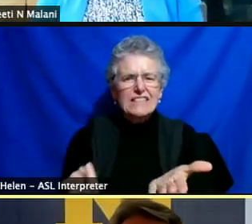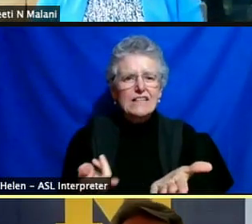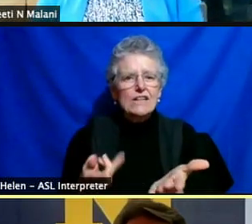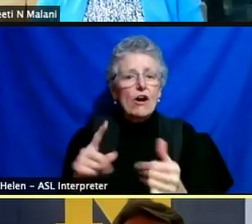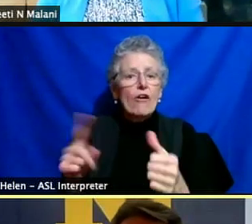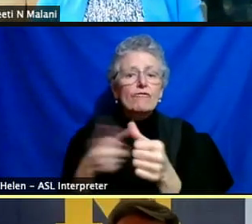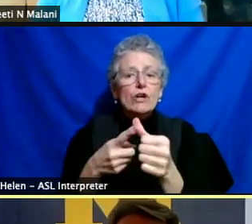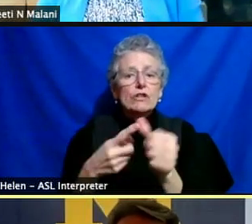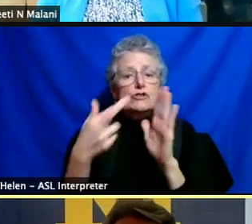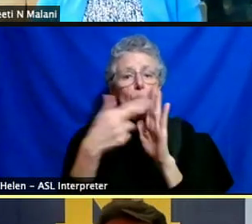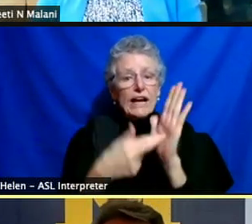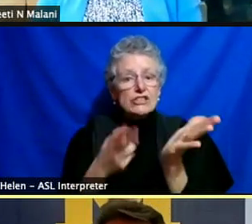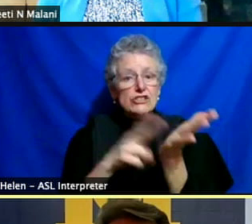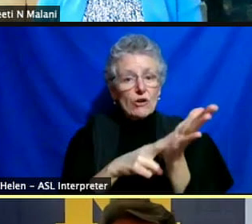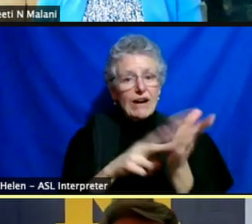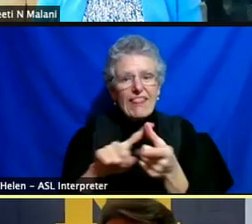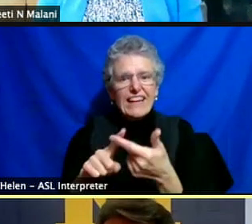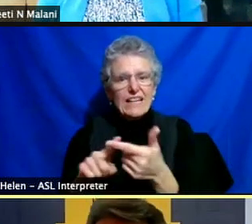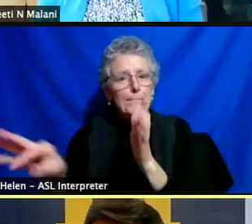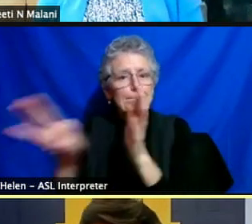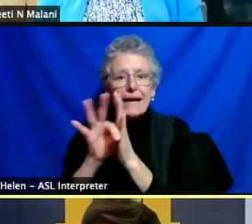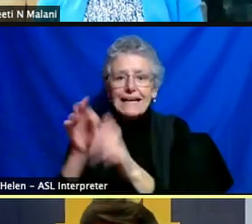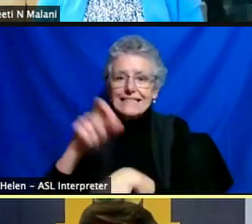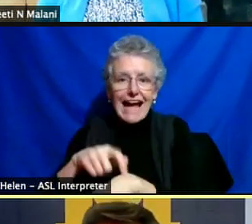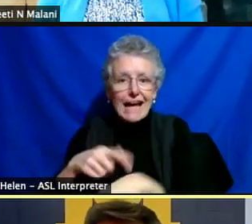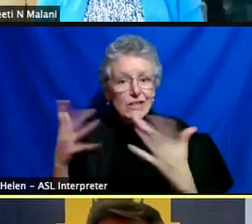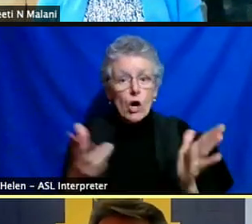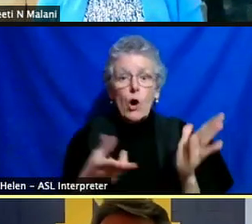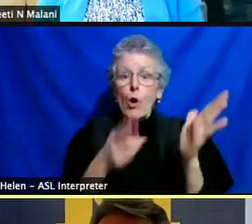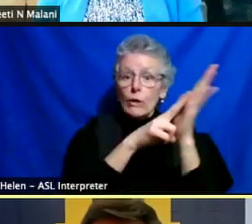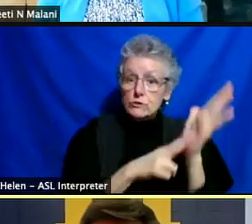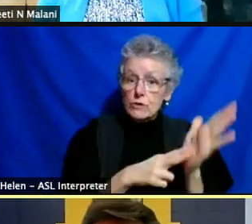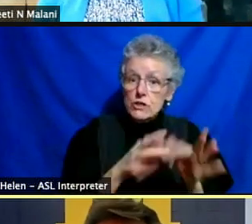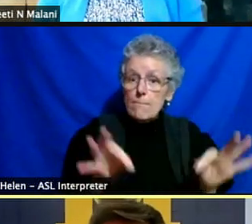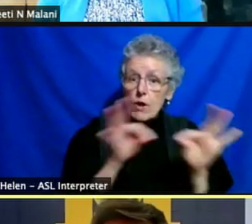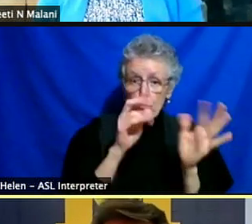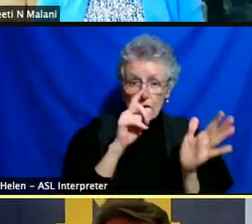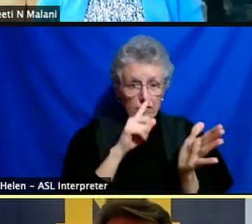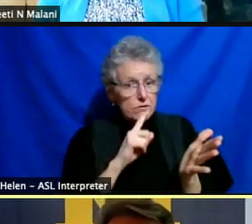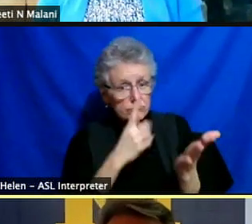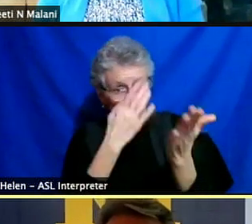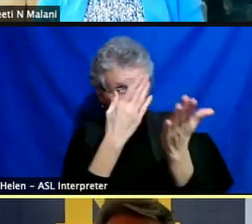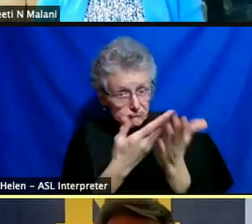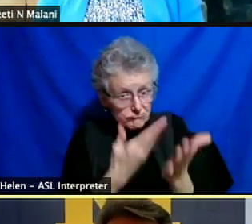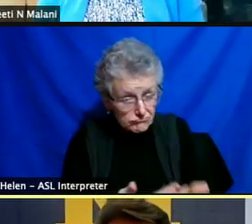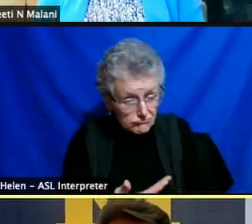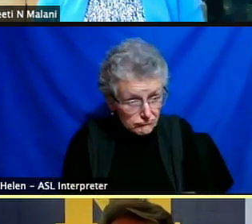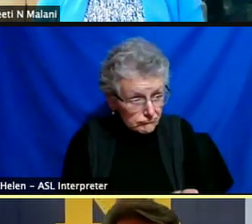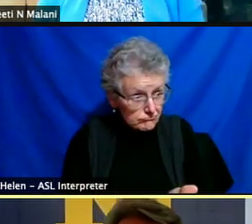And the registration piece is really important 'cause we have to validate a certain number of pieces of demographic information